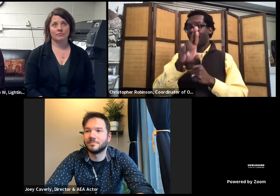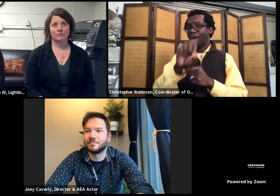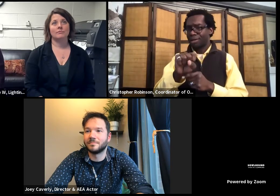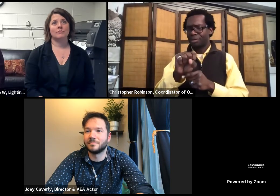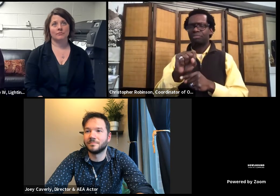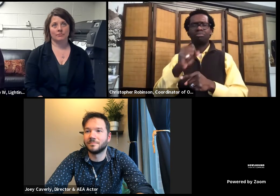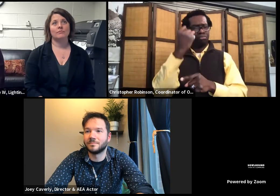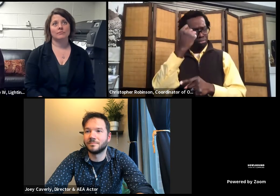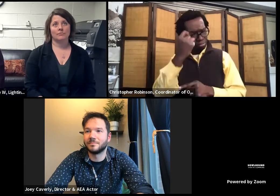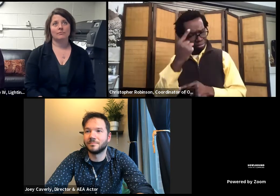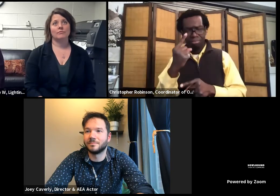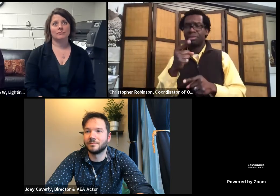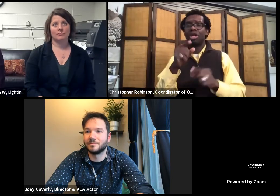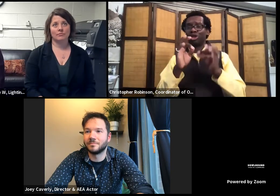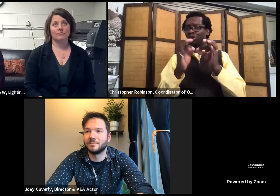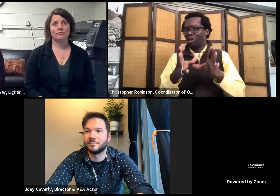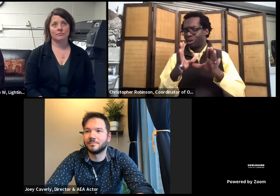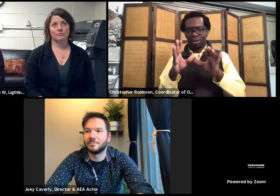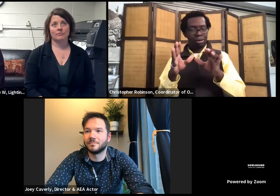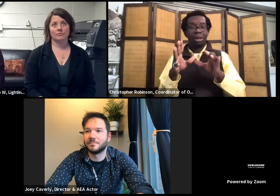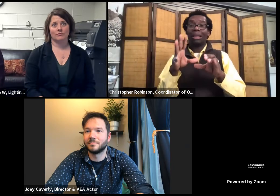Annie mentioned using VRS as a benefit.